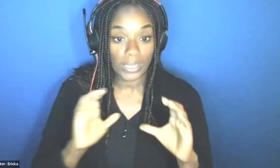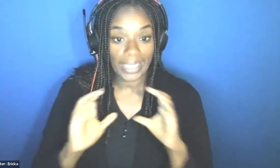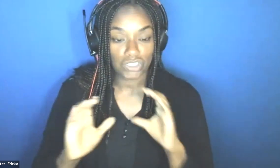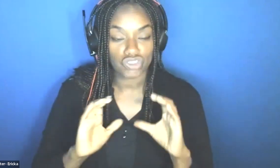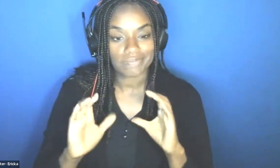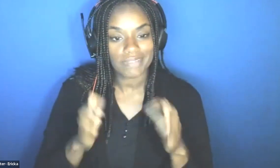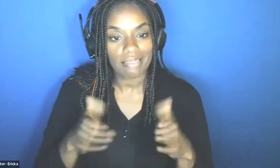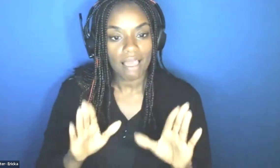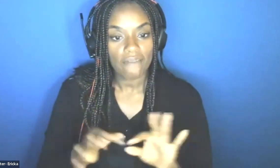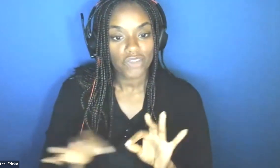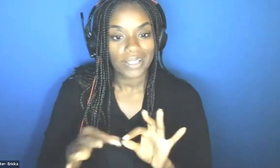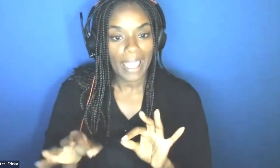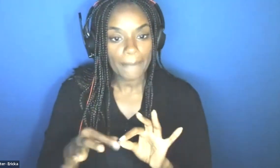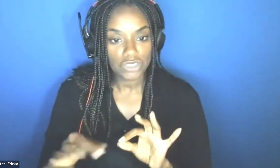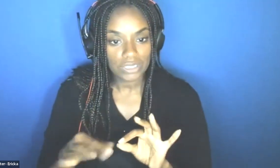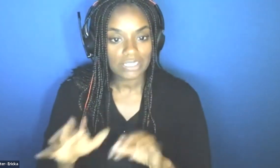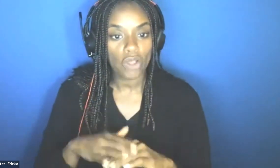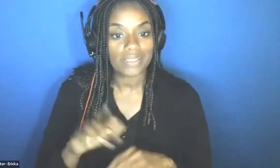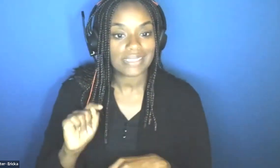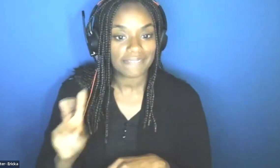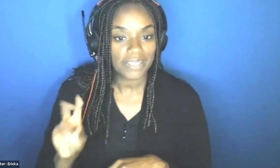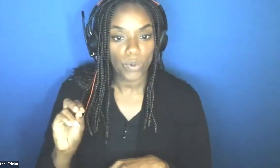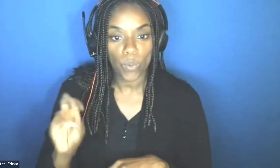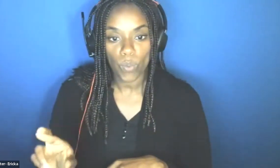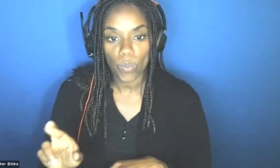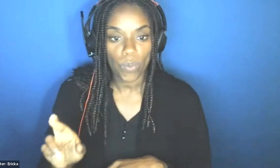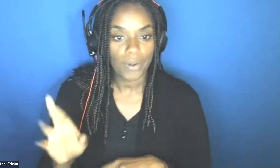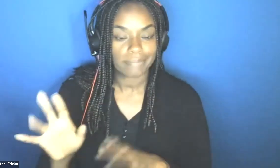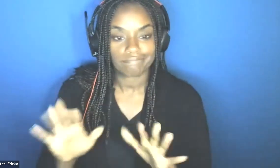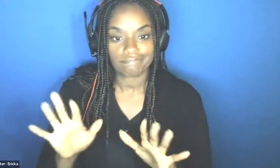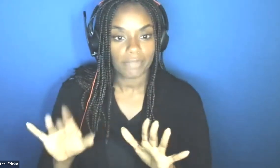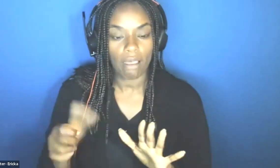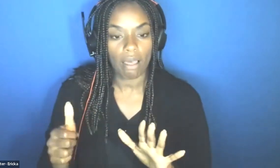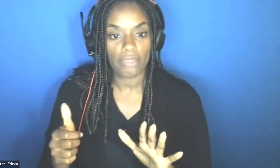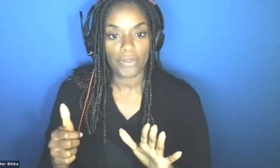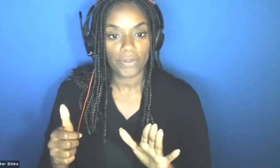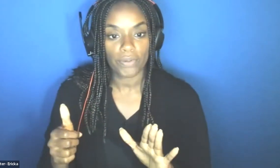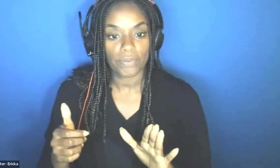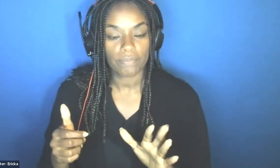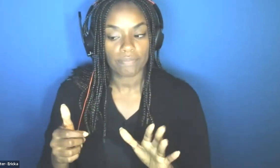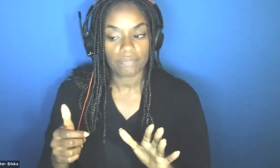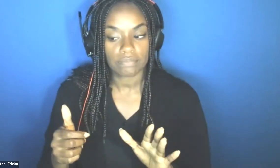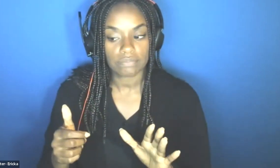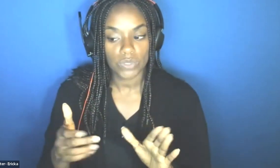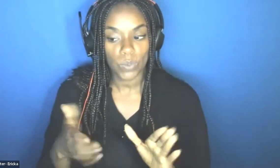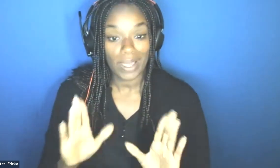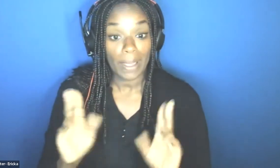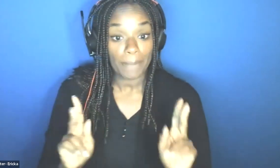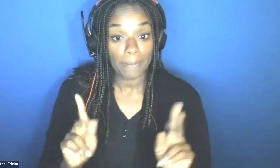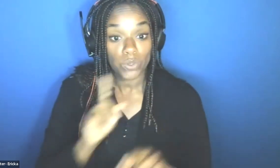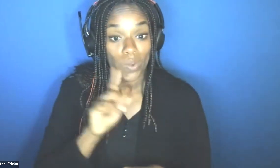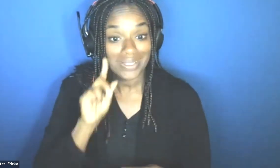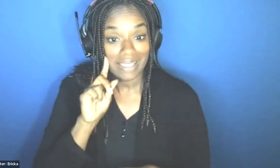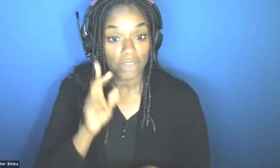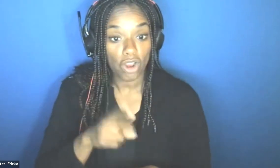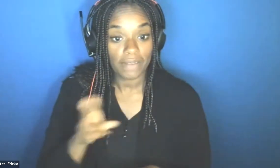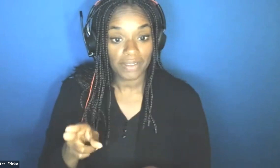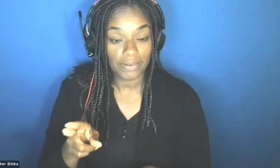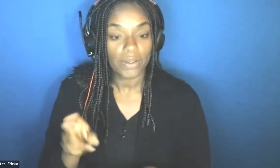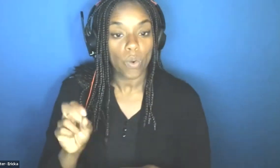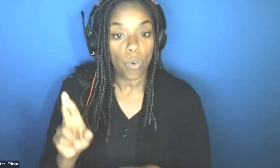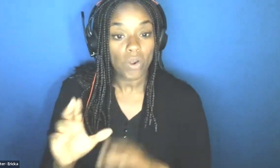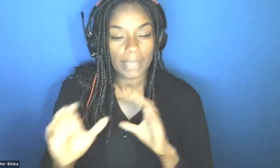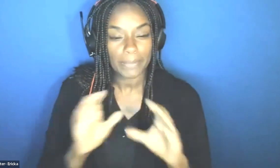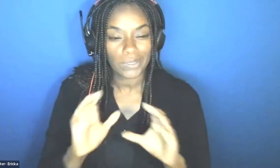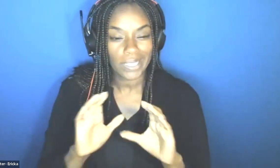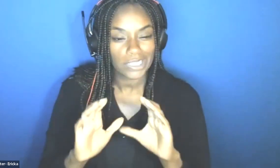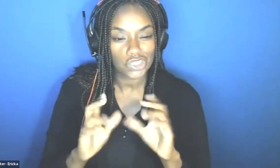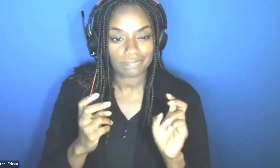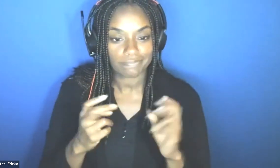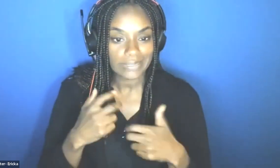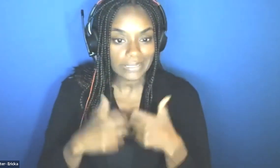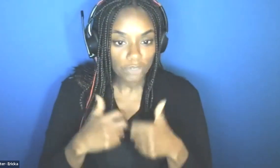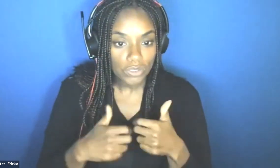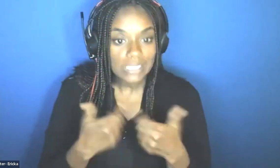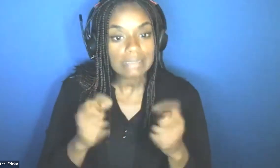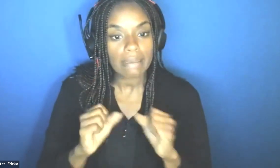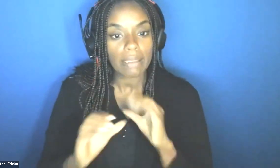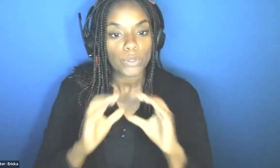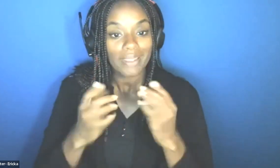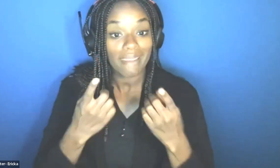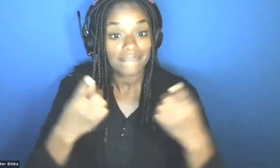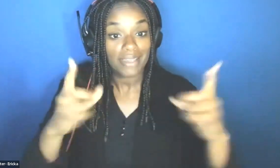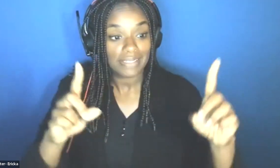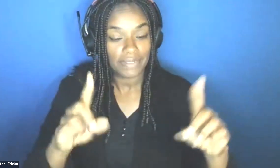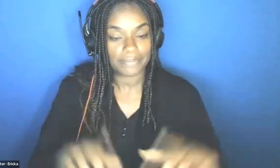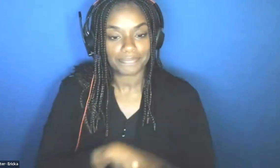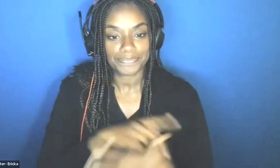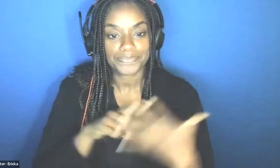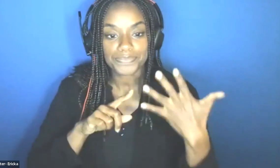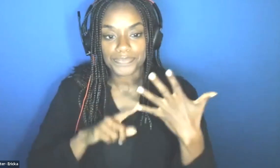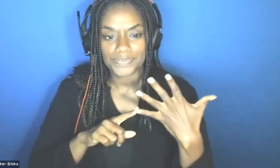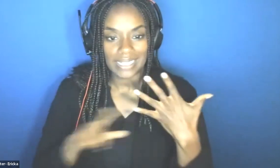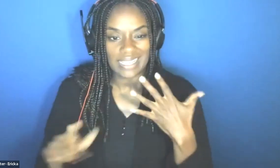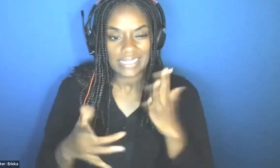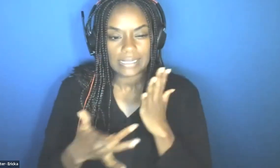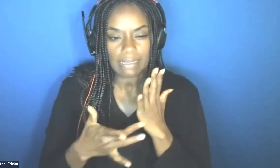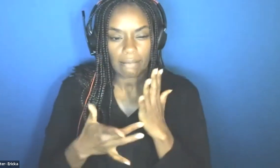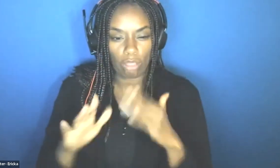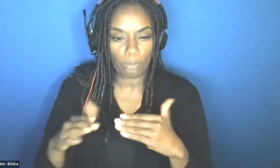Title III are those places of public accommodation and commercial facilities, stores, restaurants, banks, movie theatres, doctors offices, arenas, any place where the public goes to access goods and services.